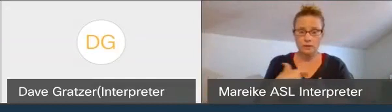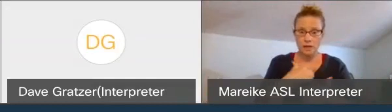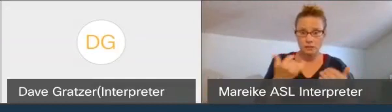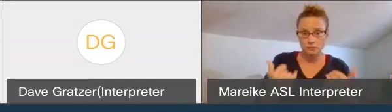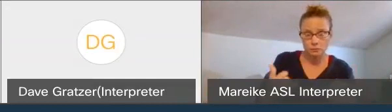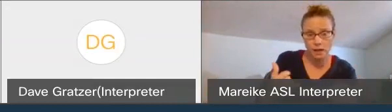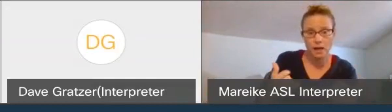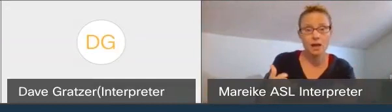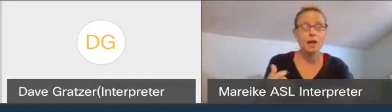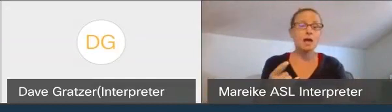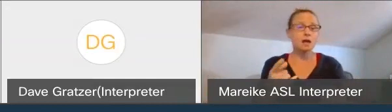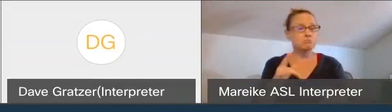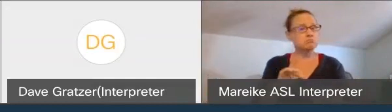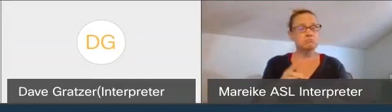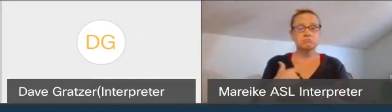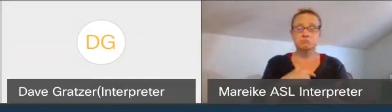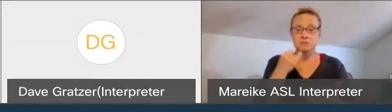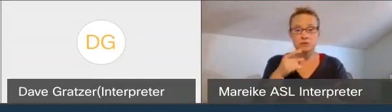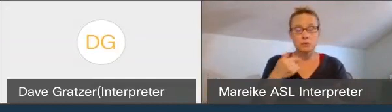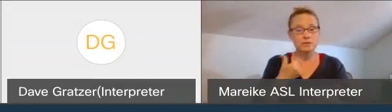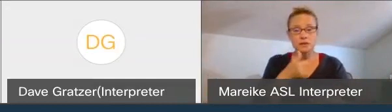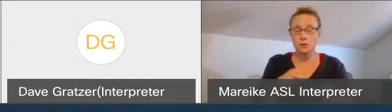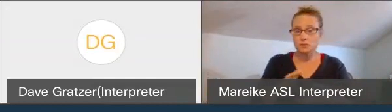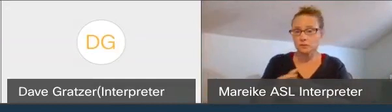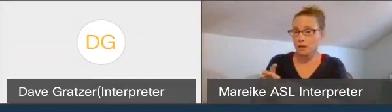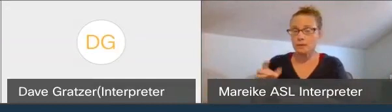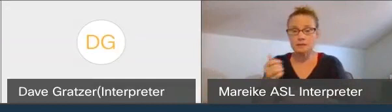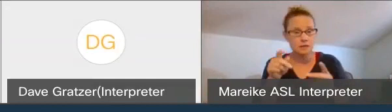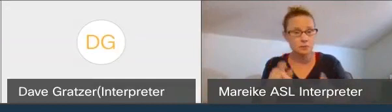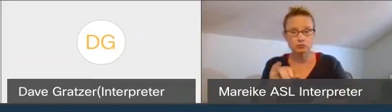Do you guys have any closing comments, or John? Liening: Uh, I'd just like to say that, you know,